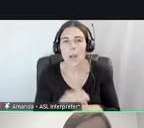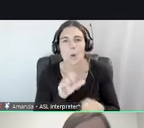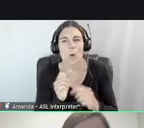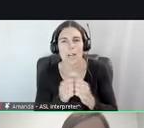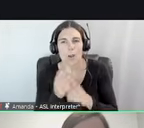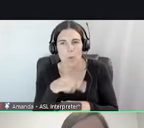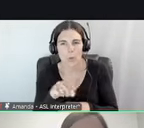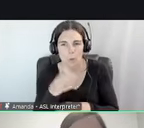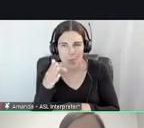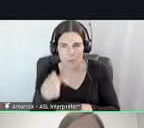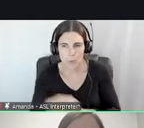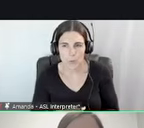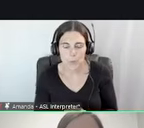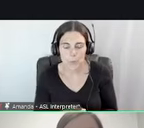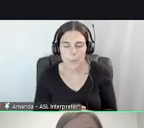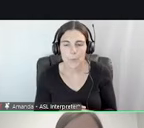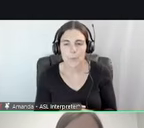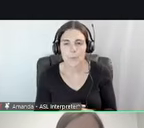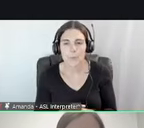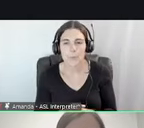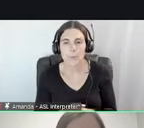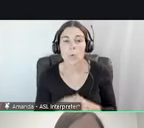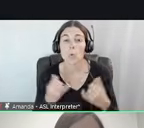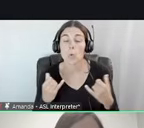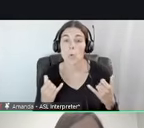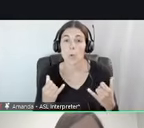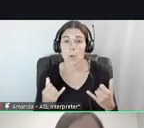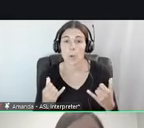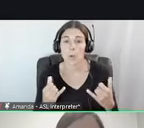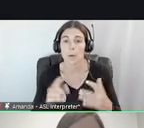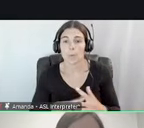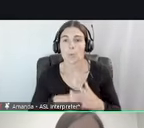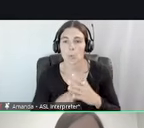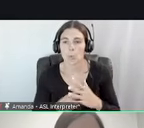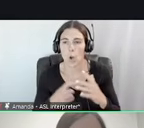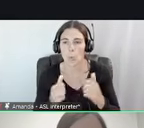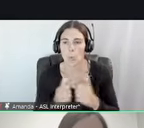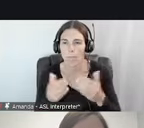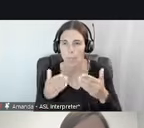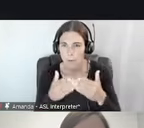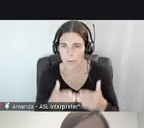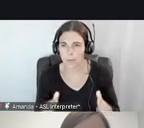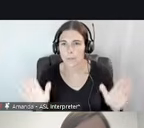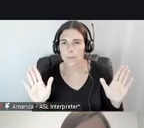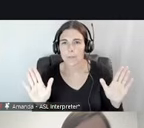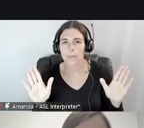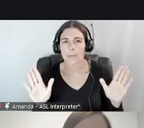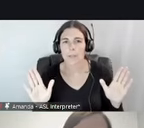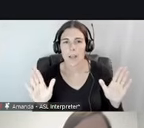the future. So today I'm going to start with an overview of rural health transformation. I know